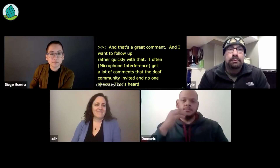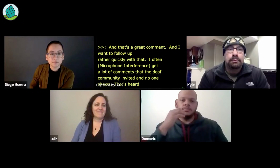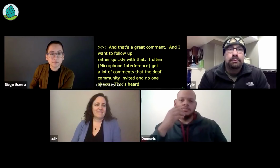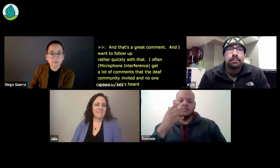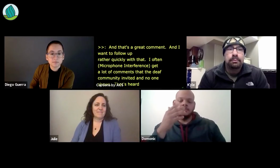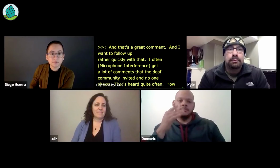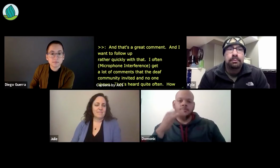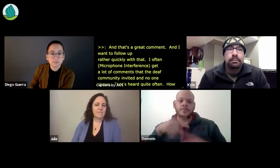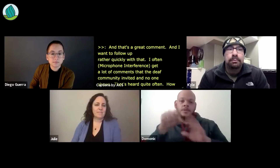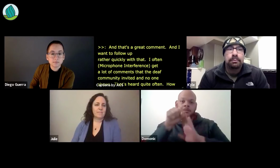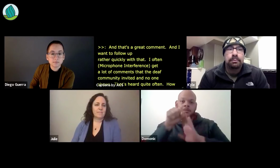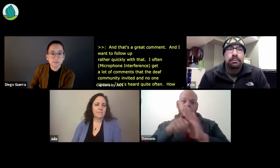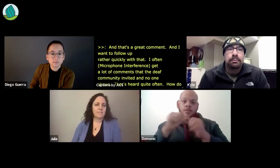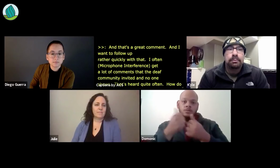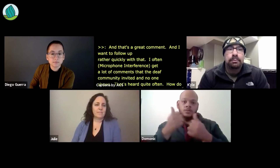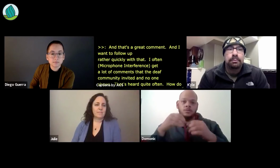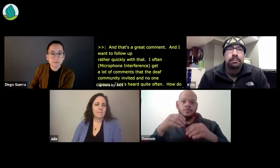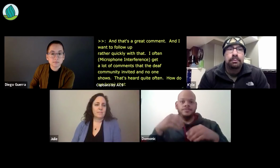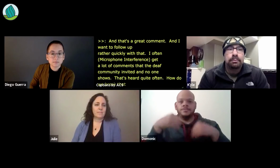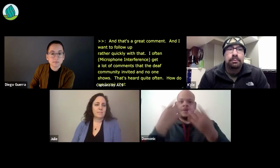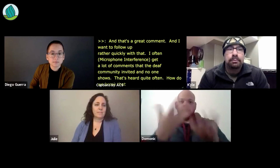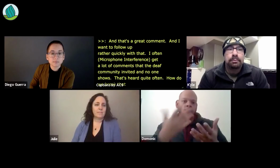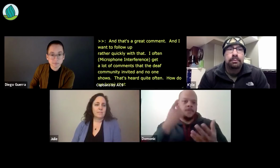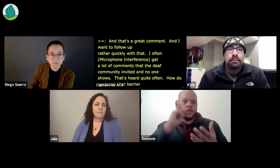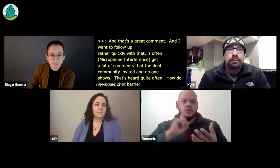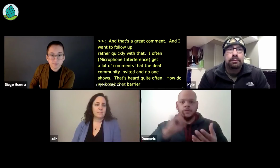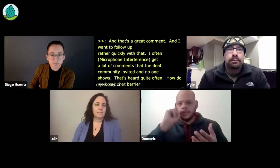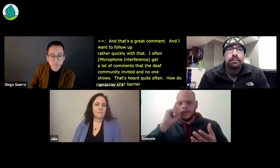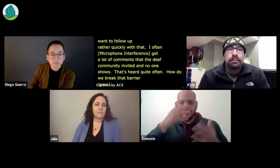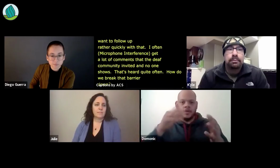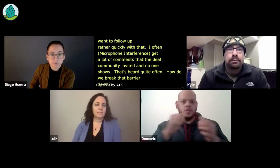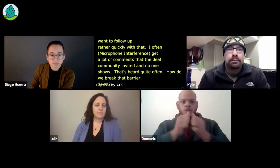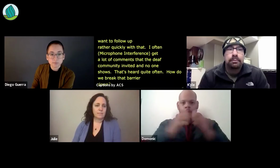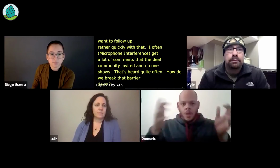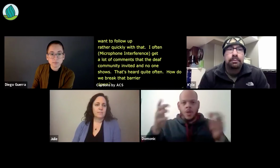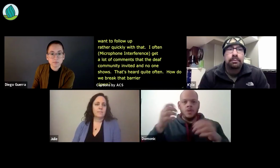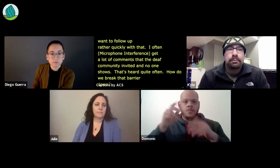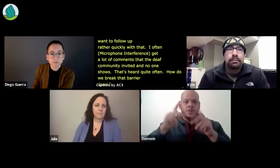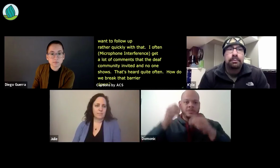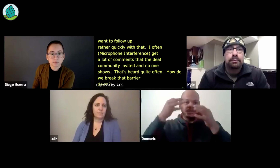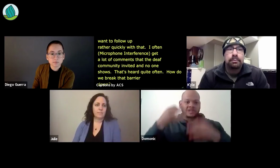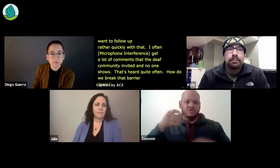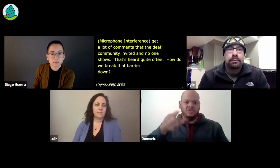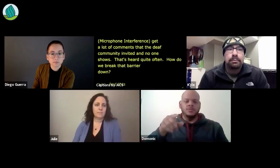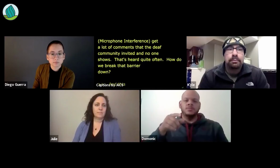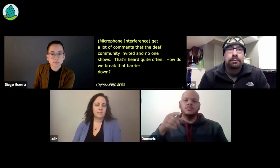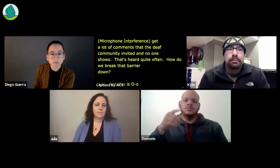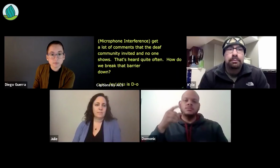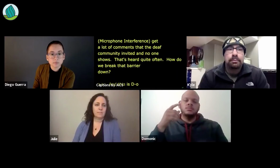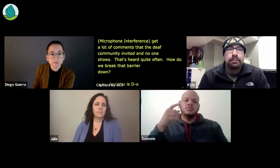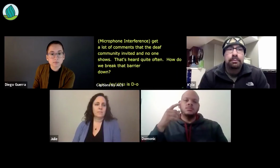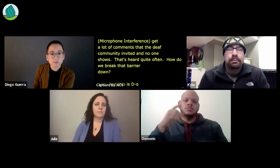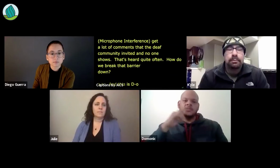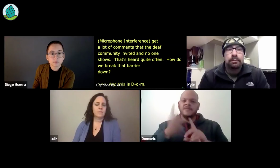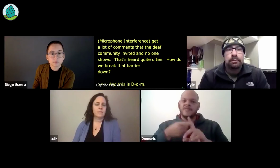And this is Dom. Talking about a state agency providing deaf services without having any deaf people in the decision making process,